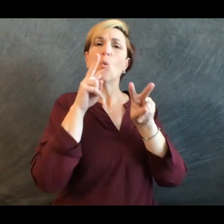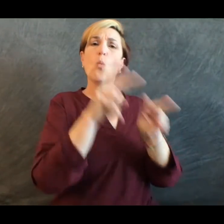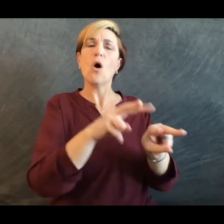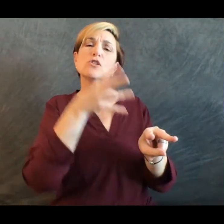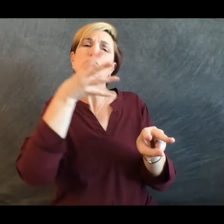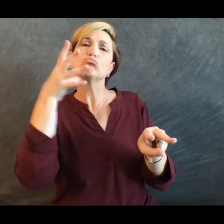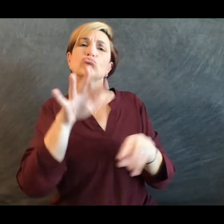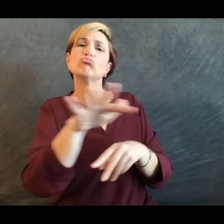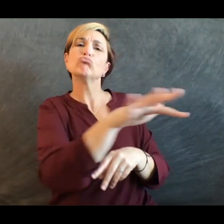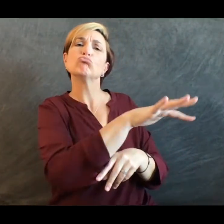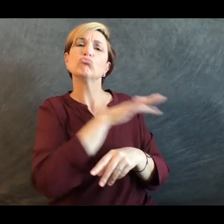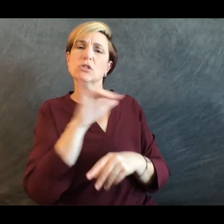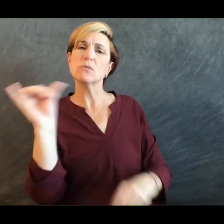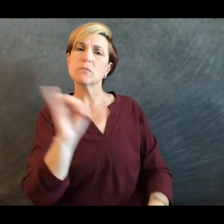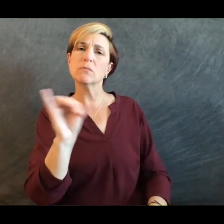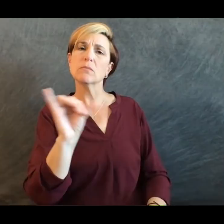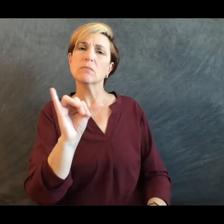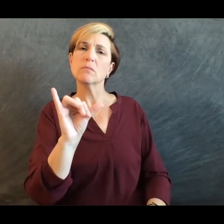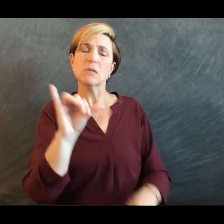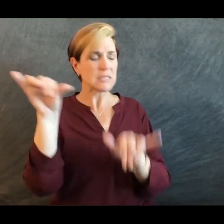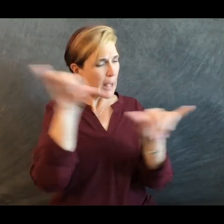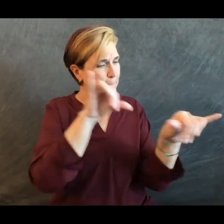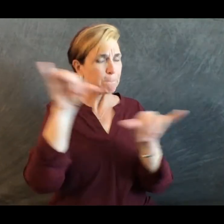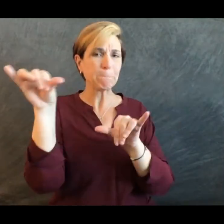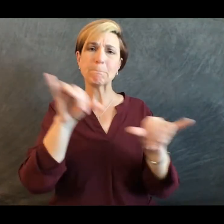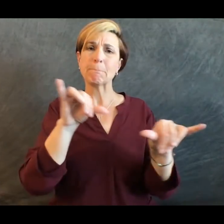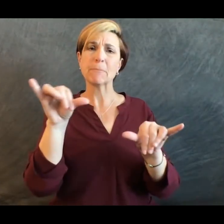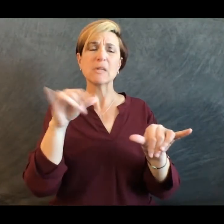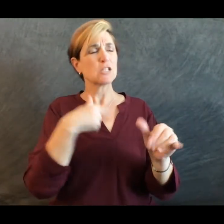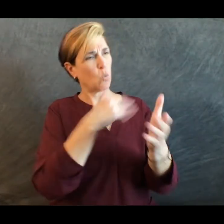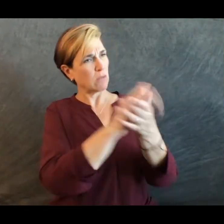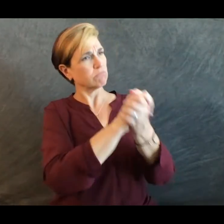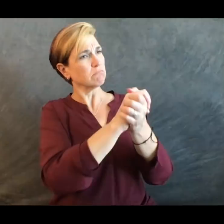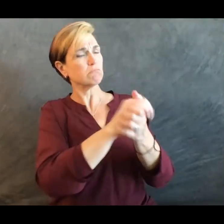they're doing an extraordinary job I was really Pleasant I wouldn't say surprised